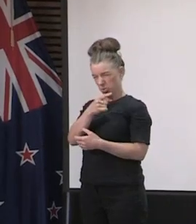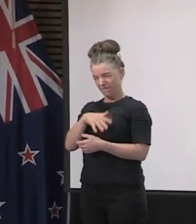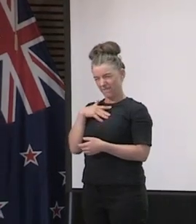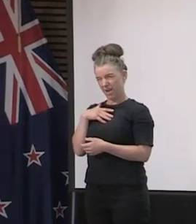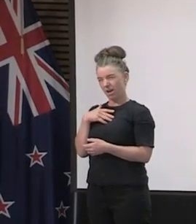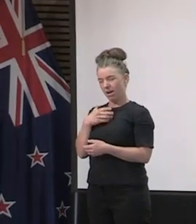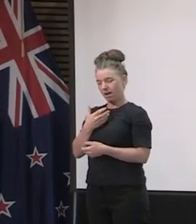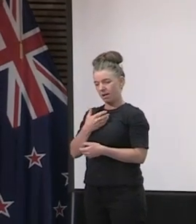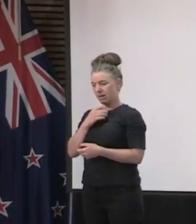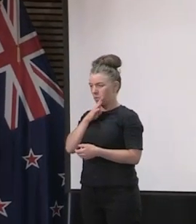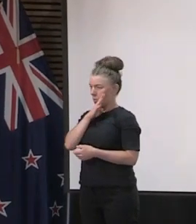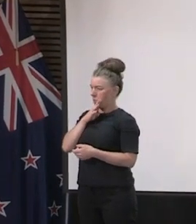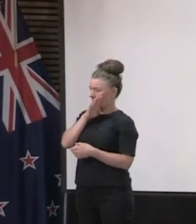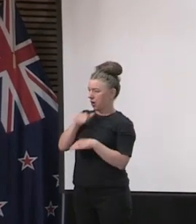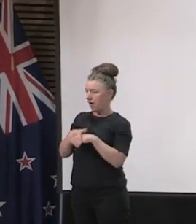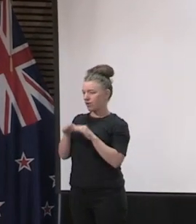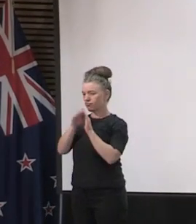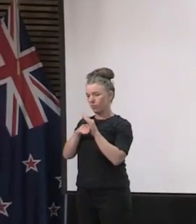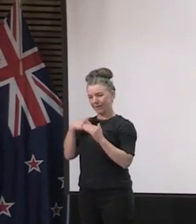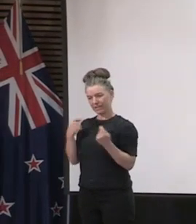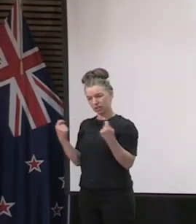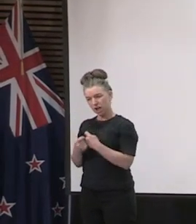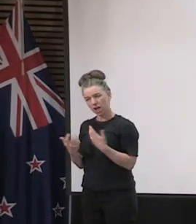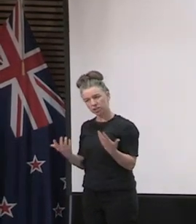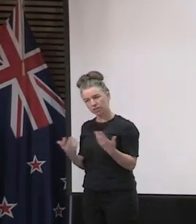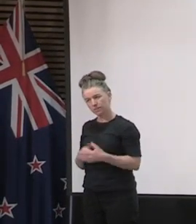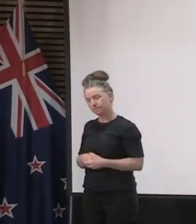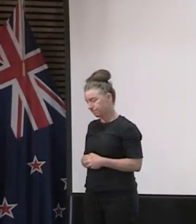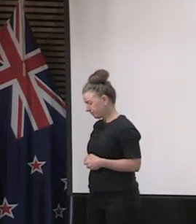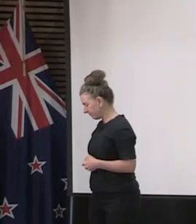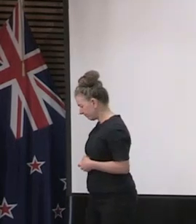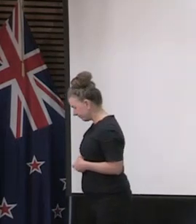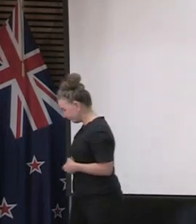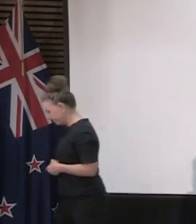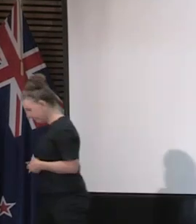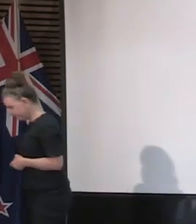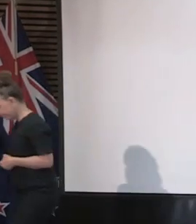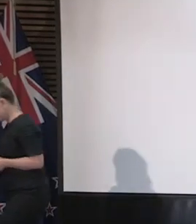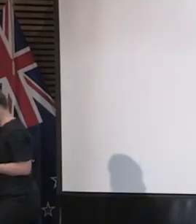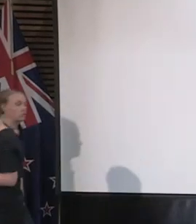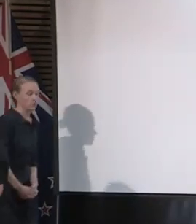Bloomfield, given your health position on this, how uncomfortable are you about any loosening of the